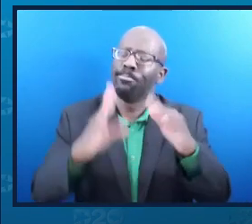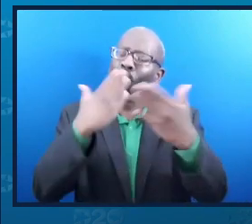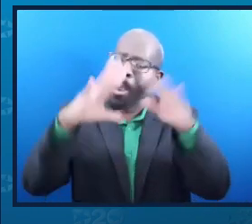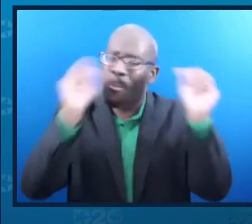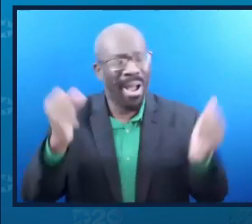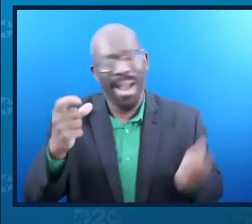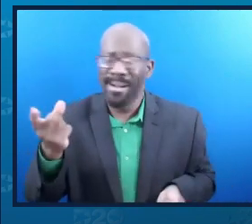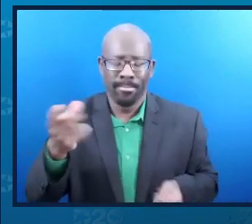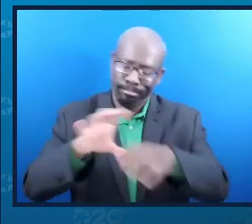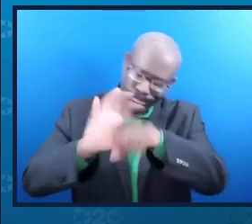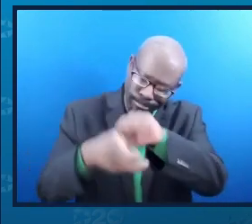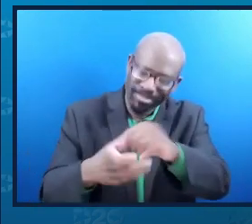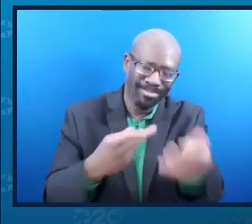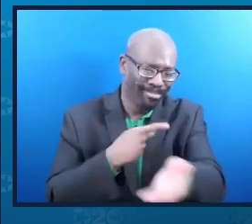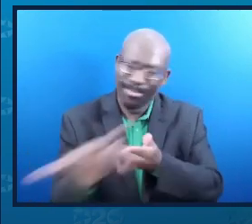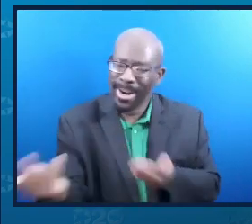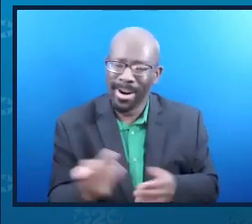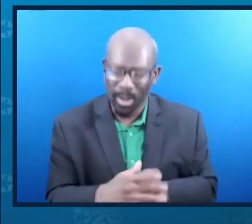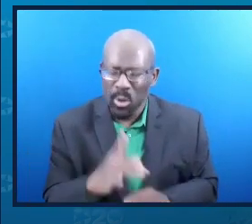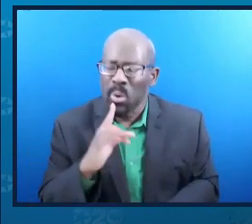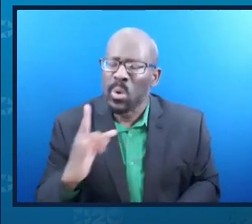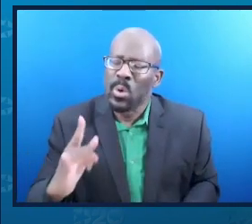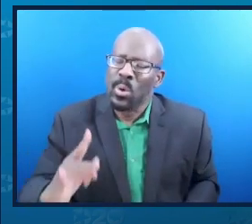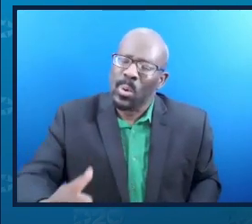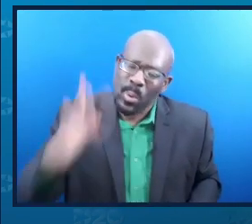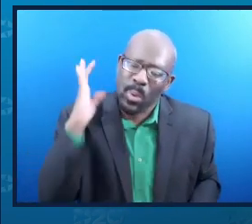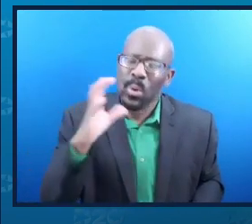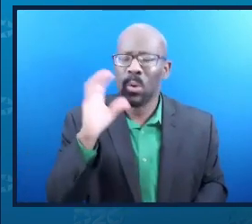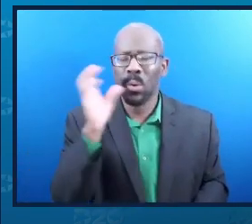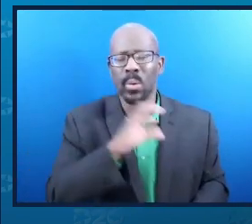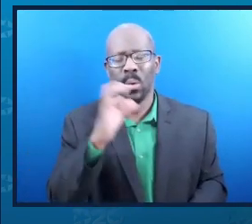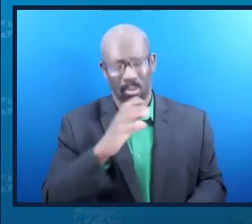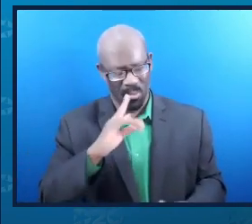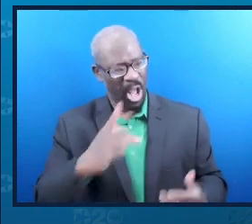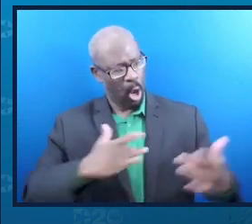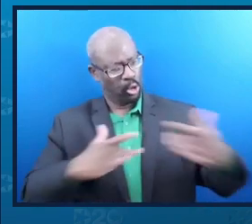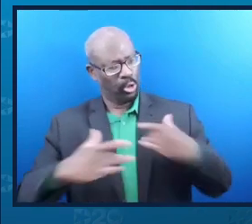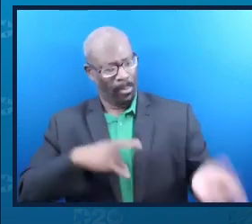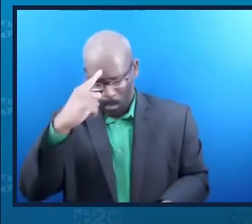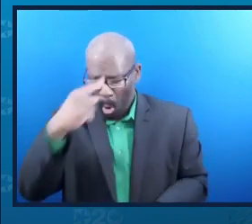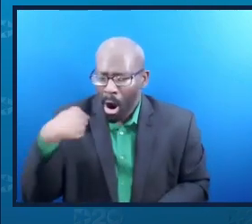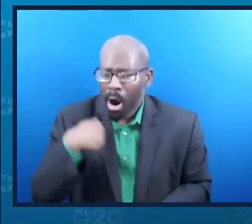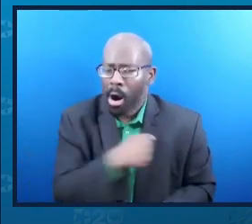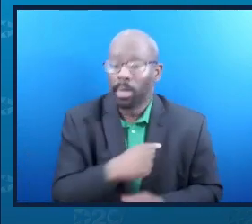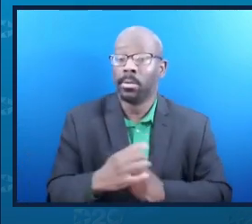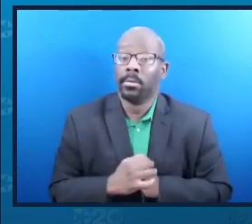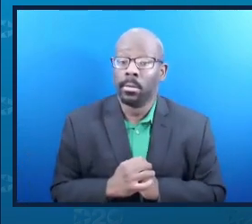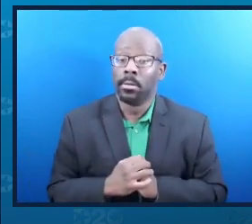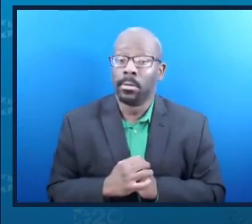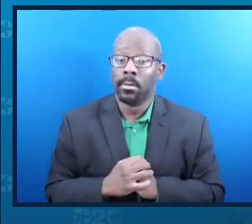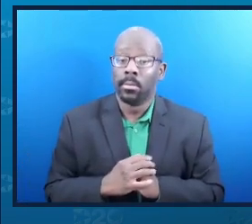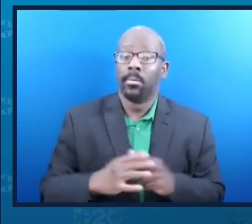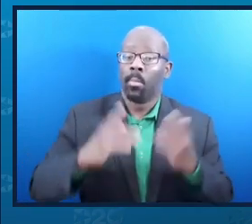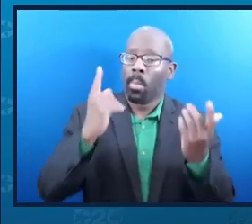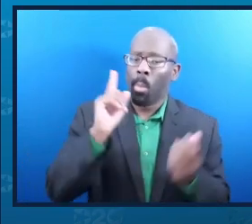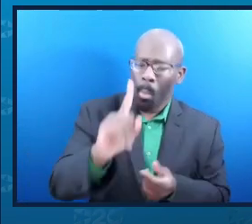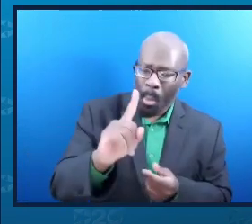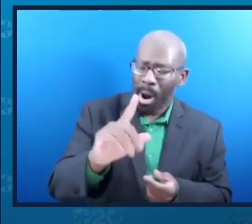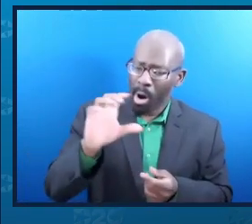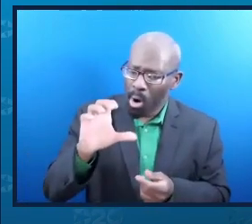THE CONSEQUENCE OF THAT FAILURE ARE SEVERE.